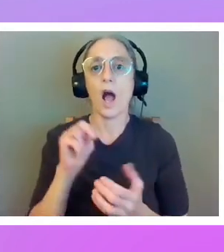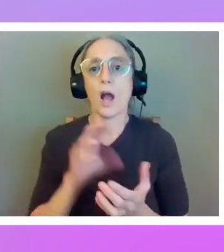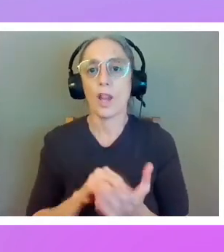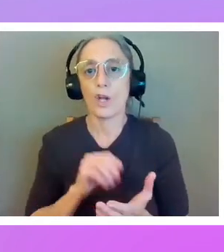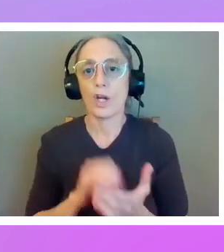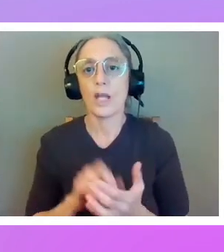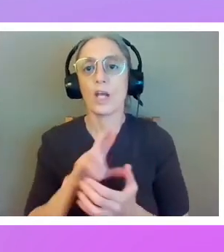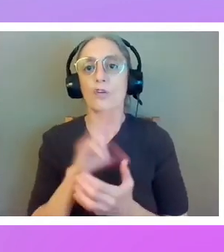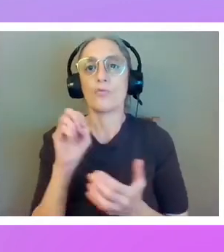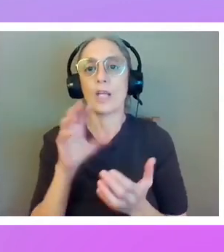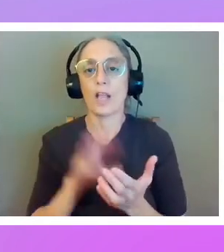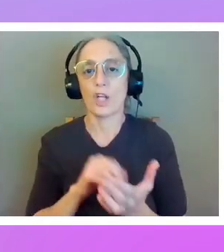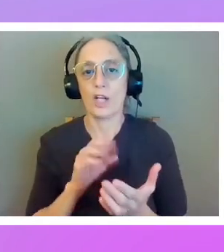it is not a destination.